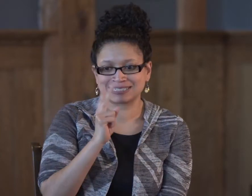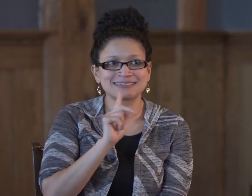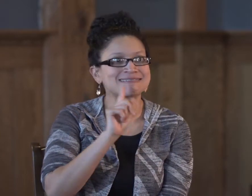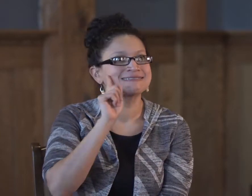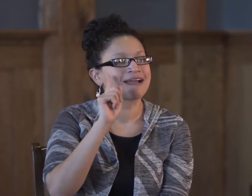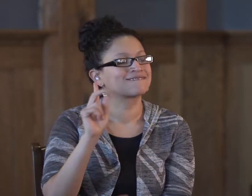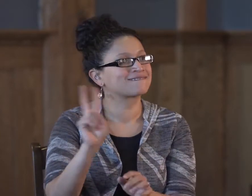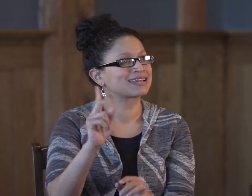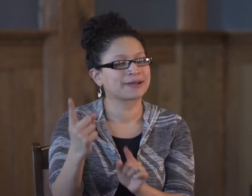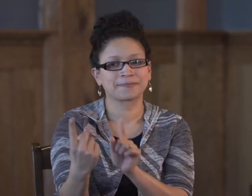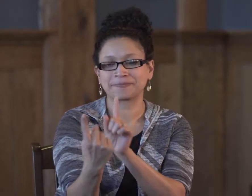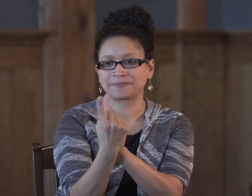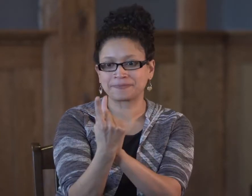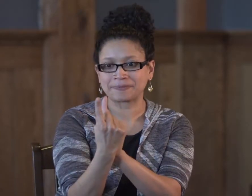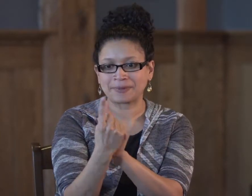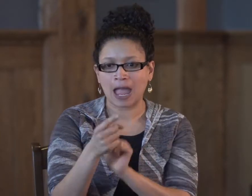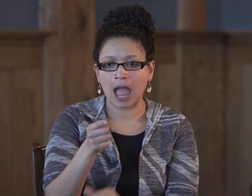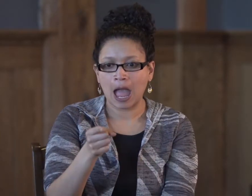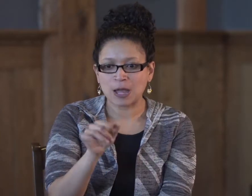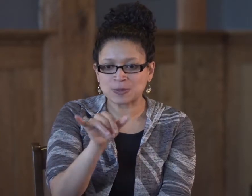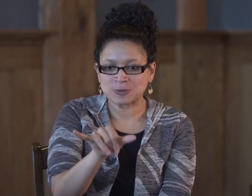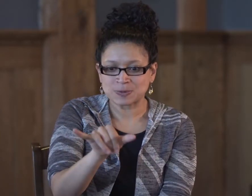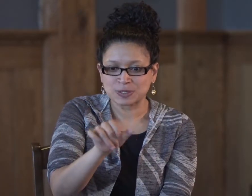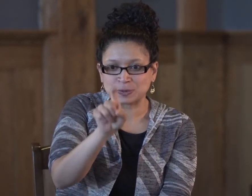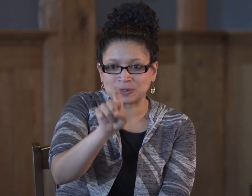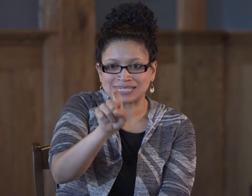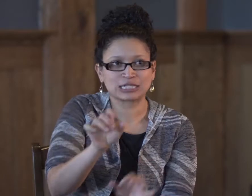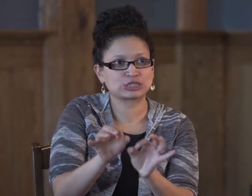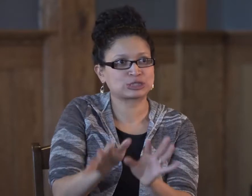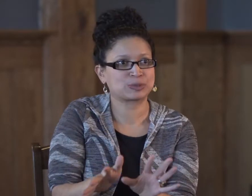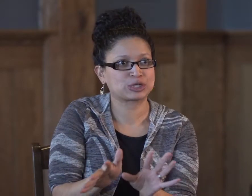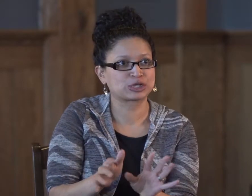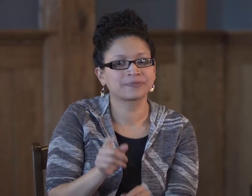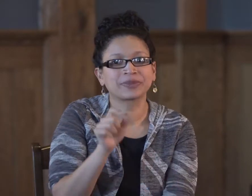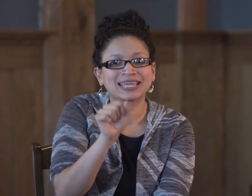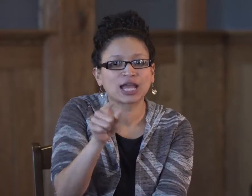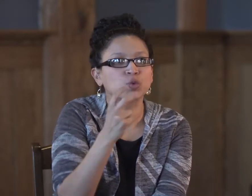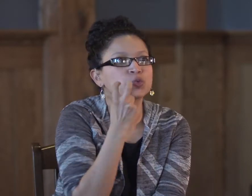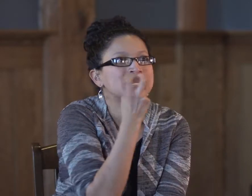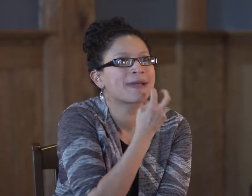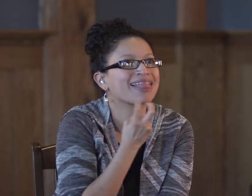Often times, law enforcement approach a Deaf victim and realize that they need an interpreter